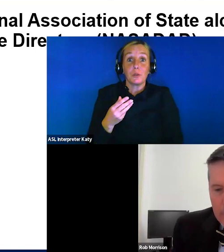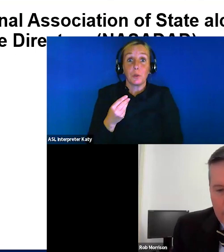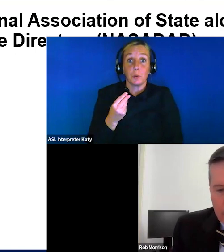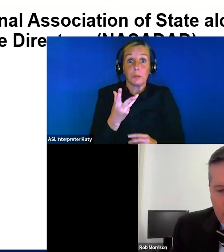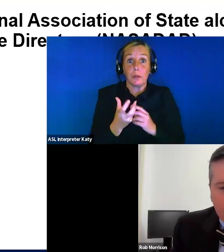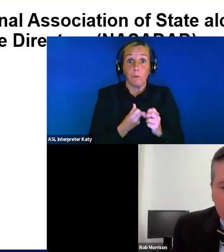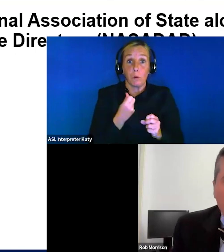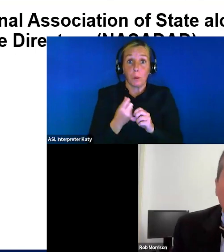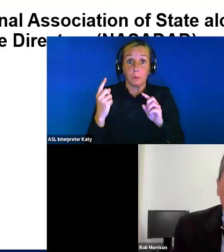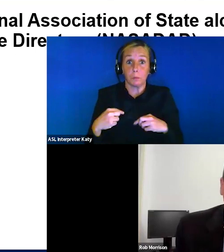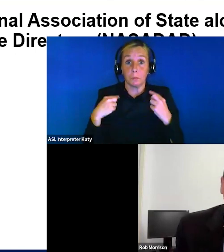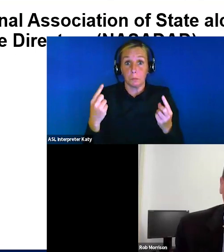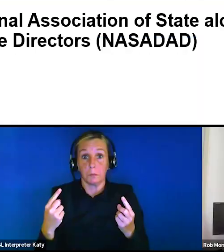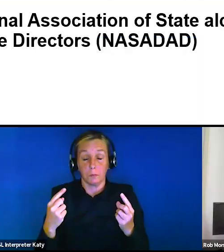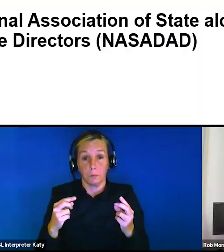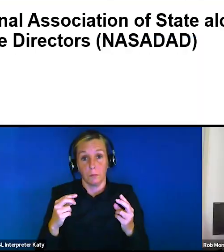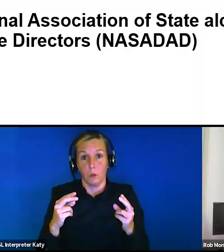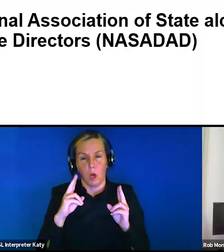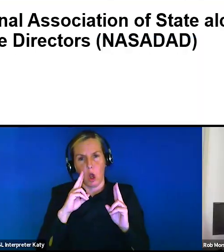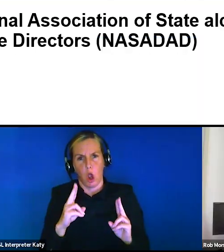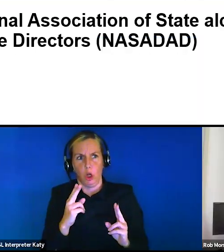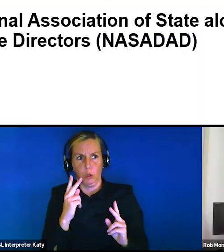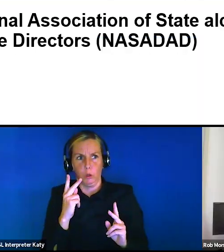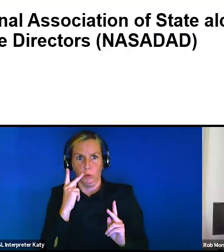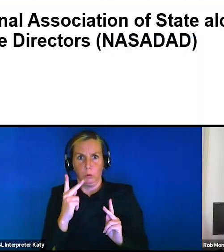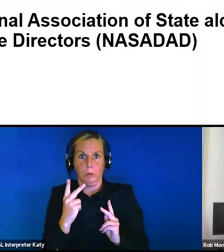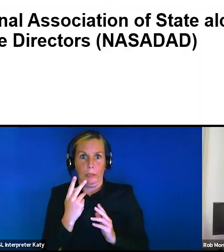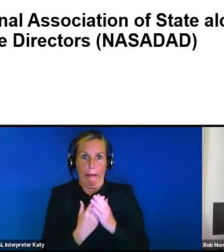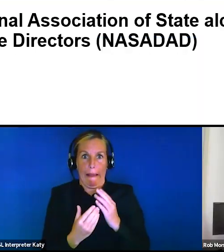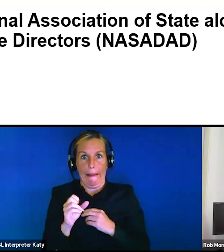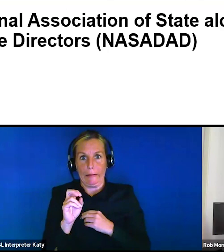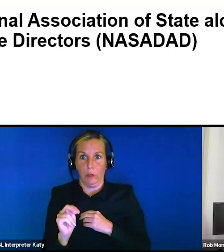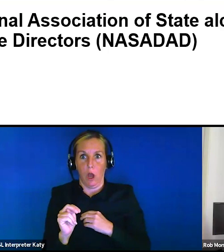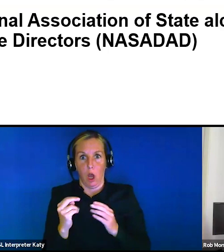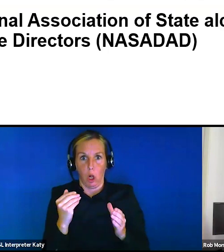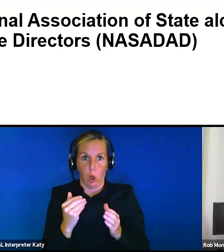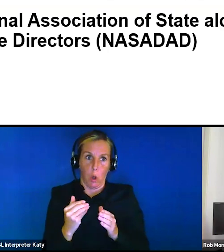of seeing this work up close and in person. And this has taken place